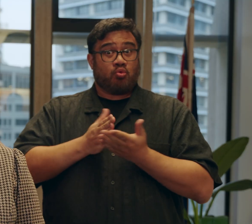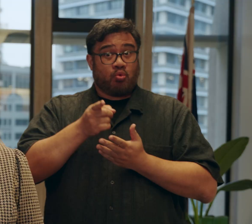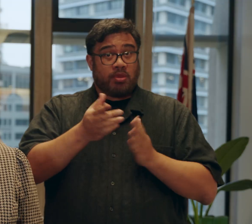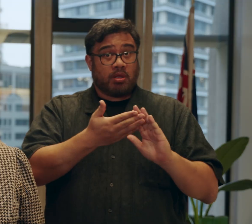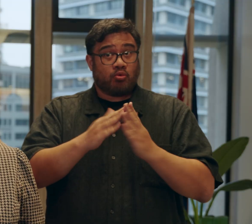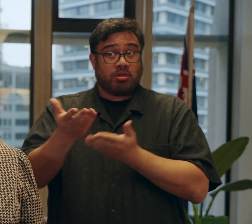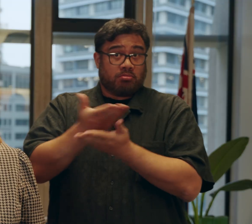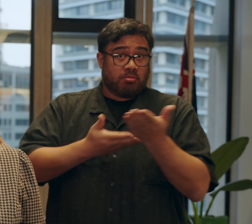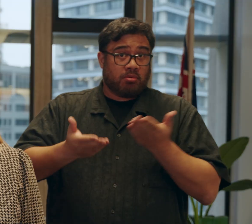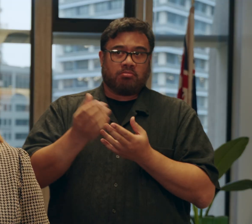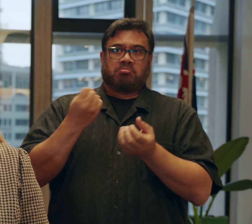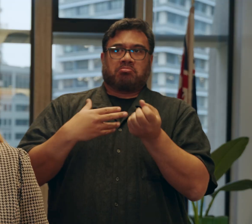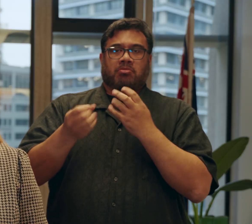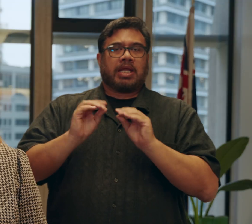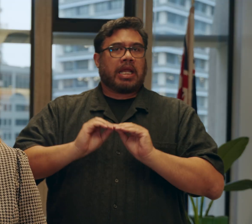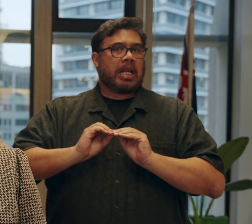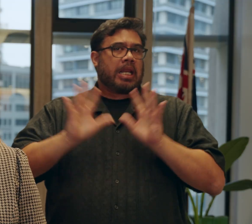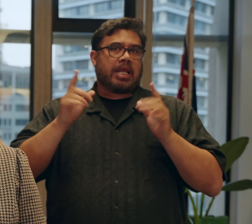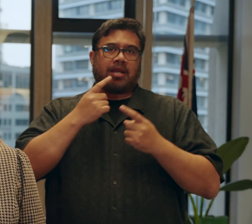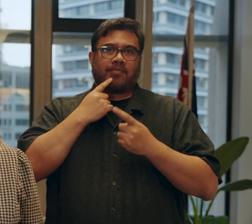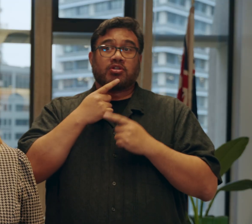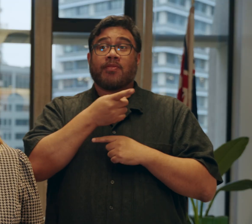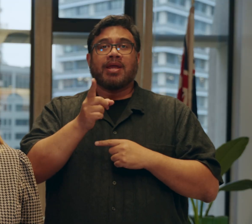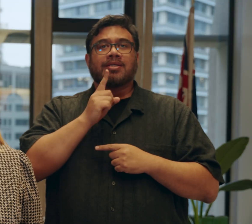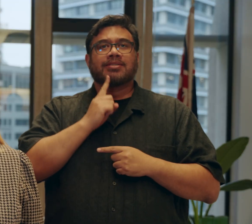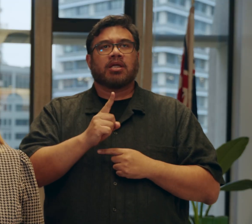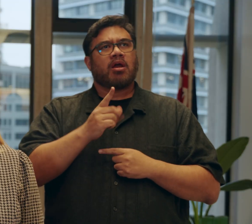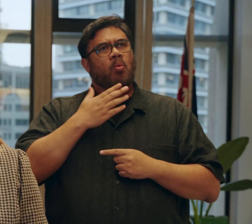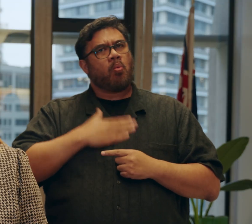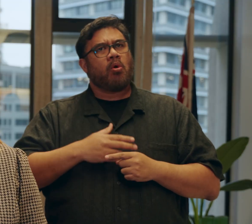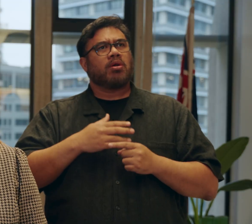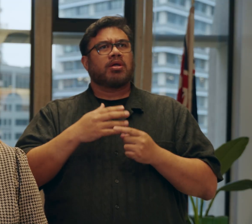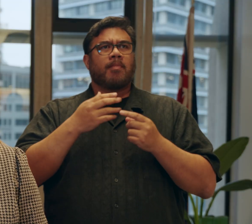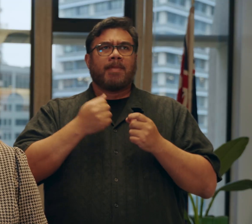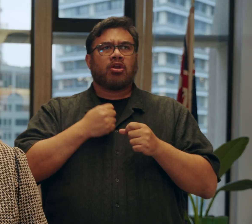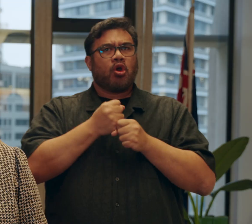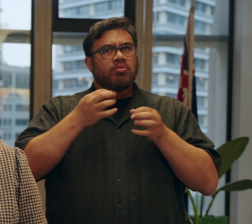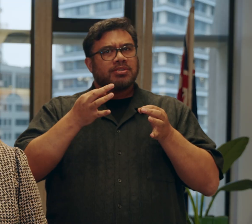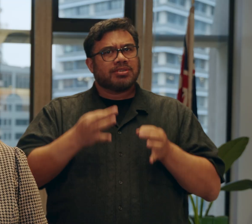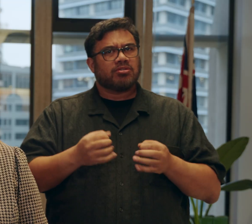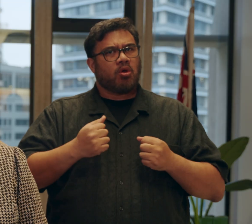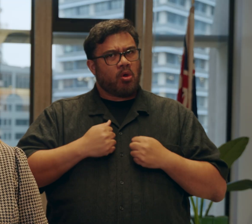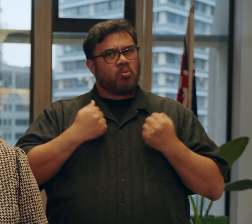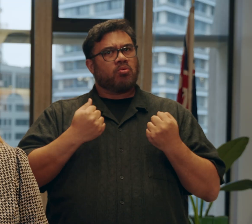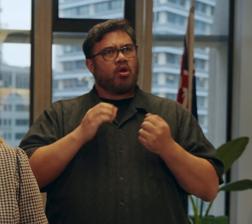The community have made it clear to us that they want the freedom to make their own decisions on what supports they need.